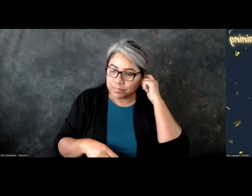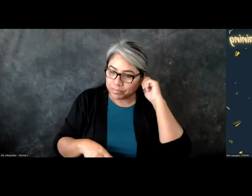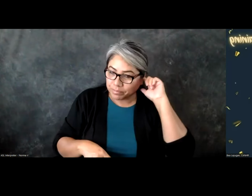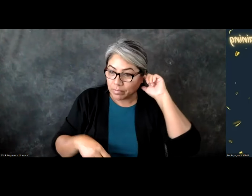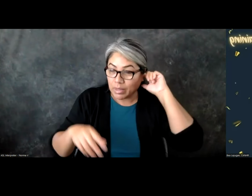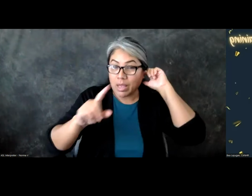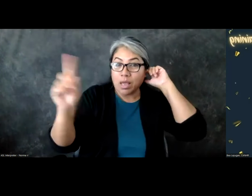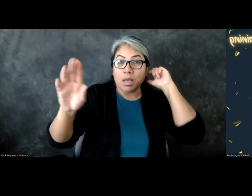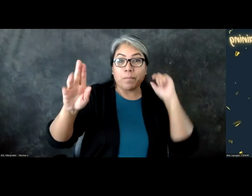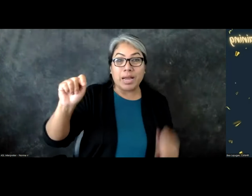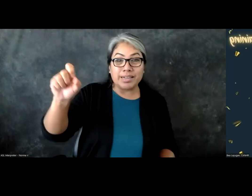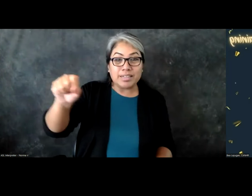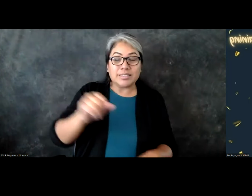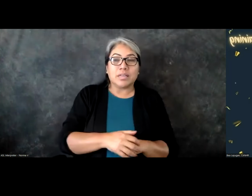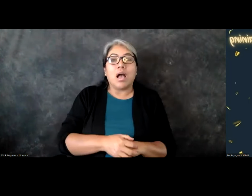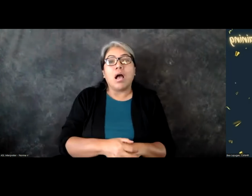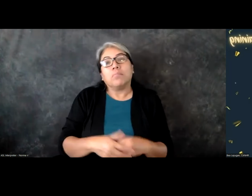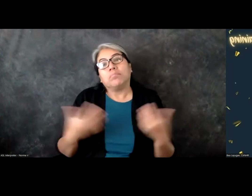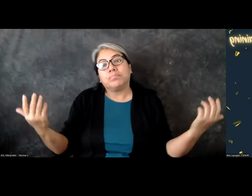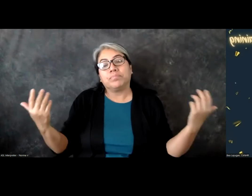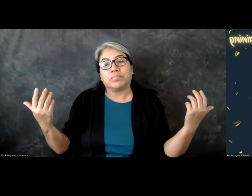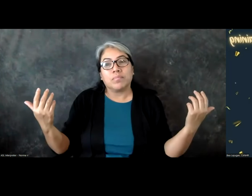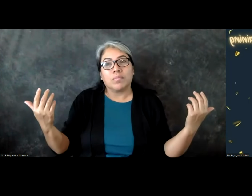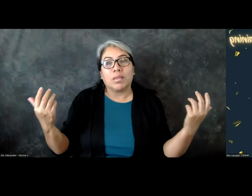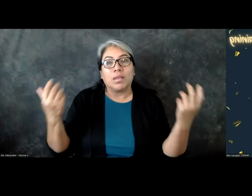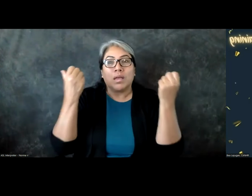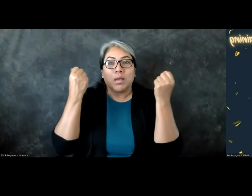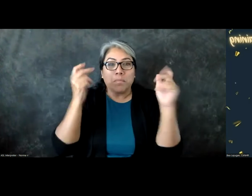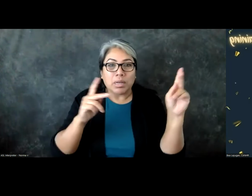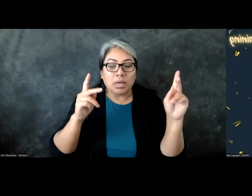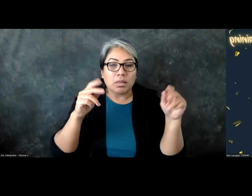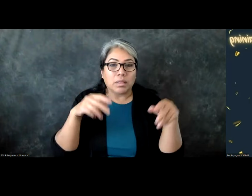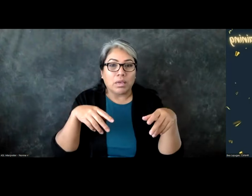additional family member. And we will go into details in a